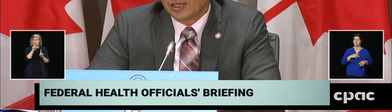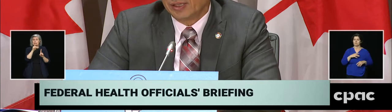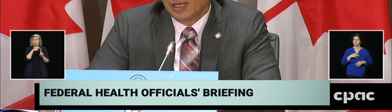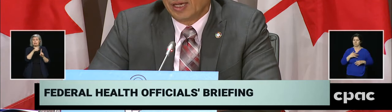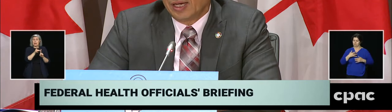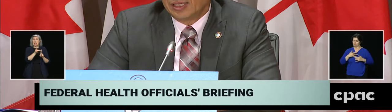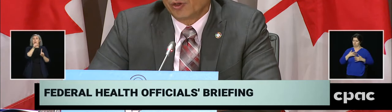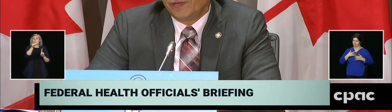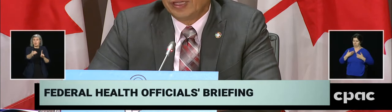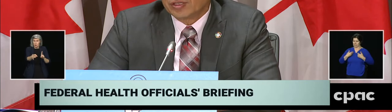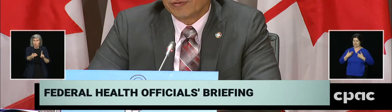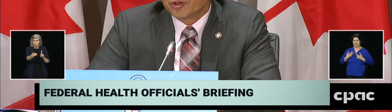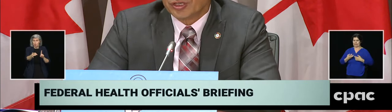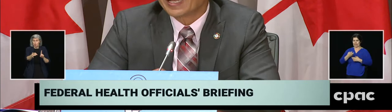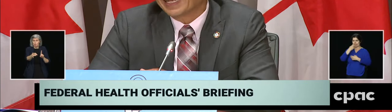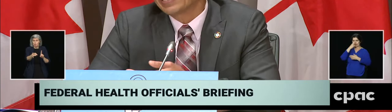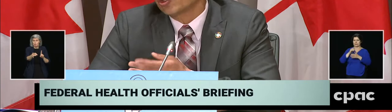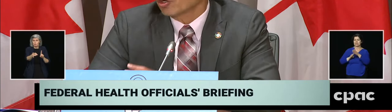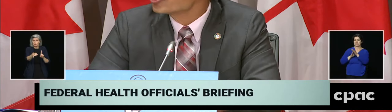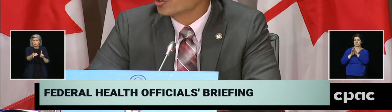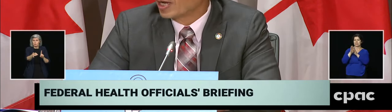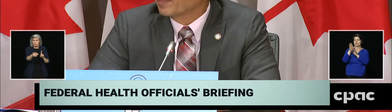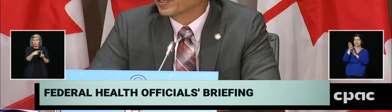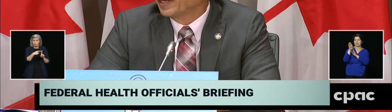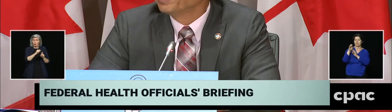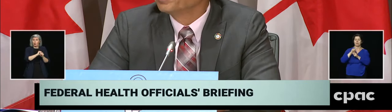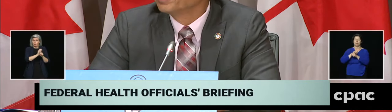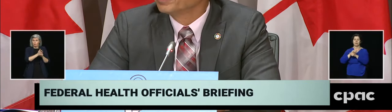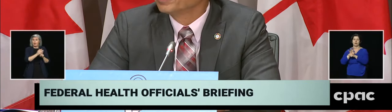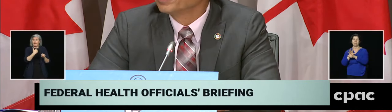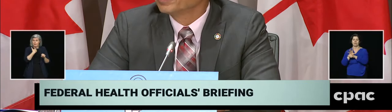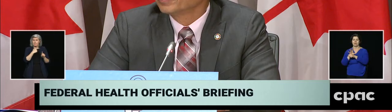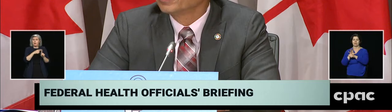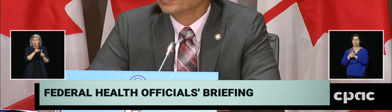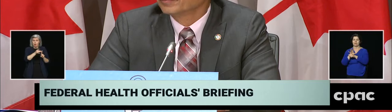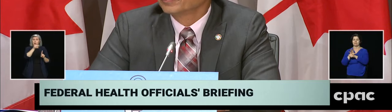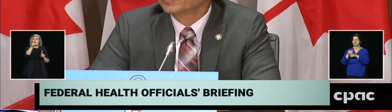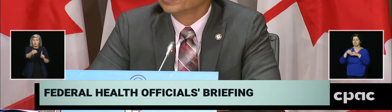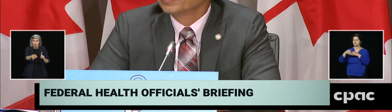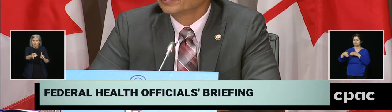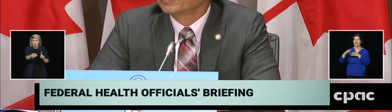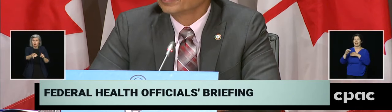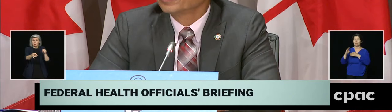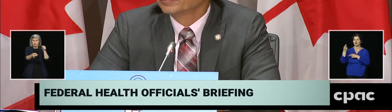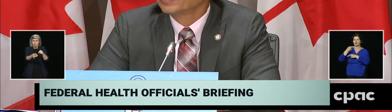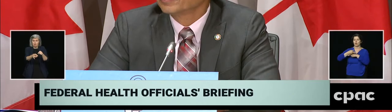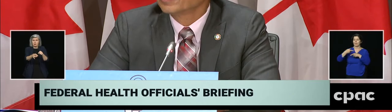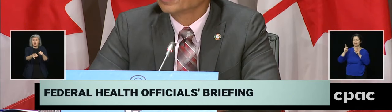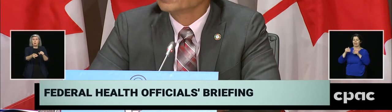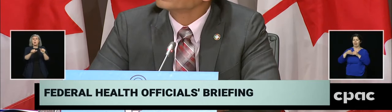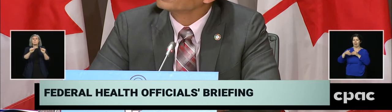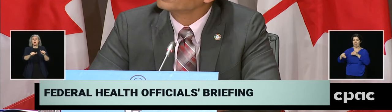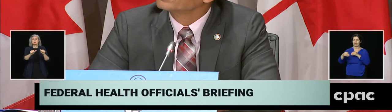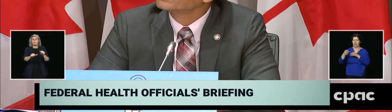CONFIRMED INDIVIDUAL CASE, THAT